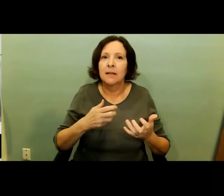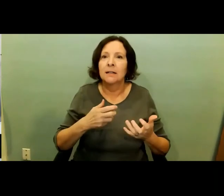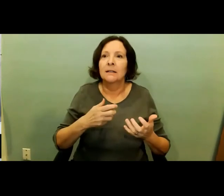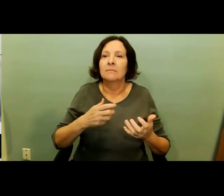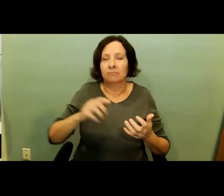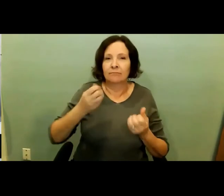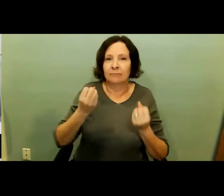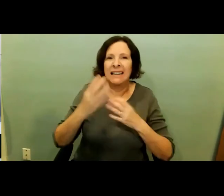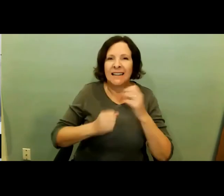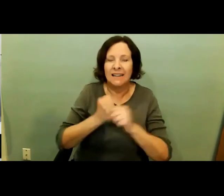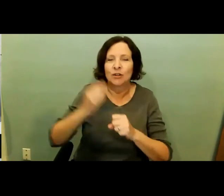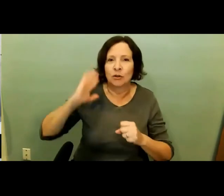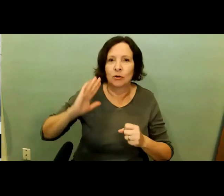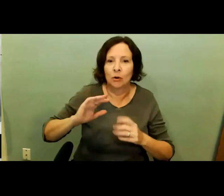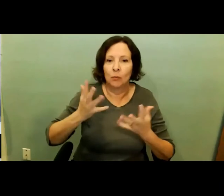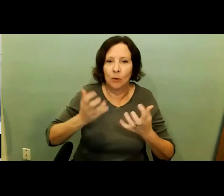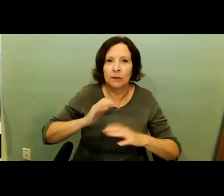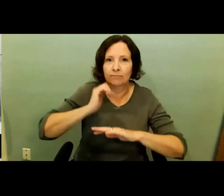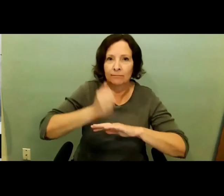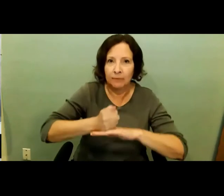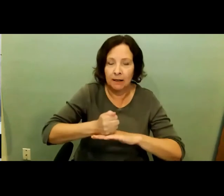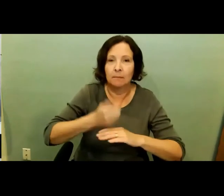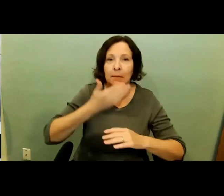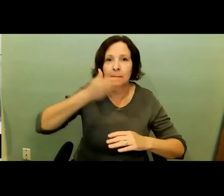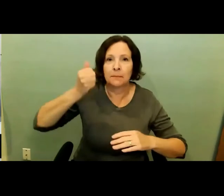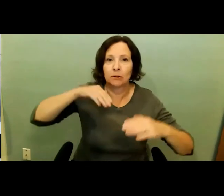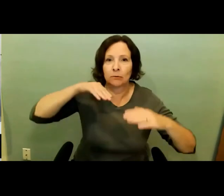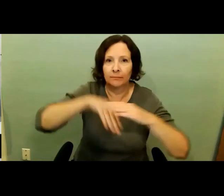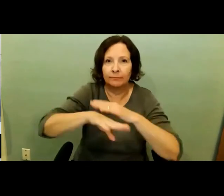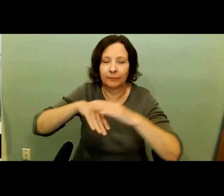he said don't waste this opportunity. Don't waste this moment. This is an